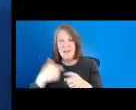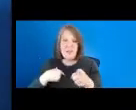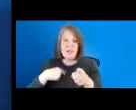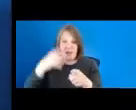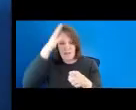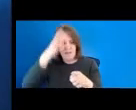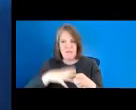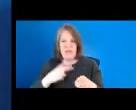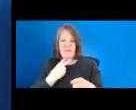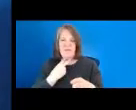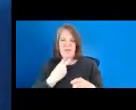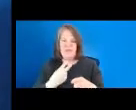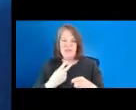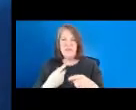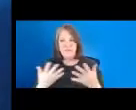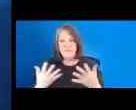16:29:08 >> RICK PEDOLSKY: So video is also